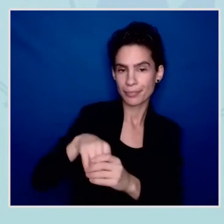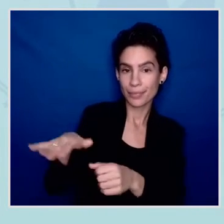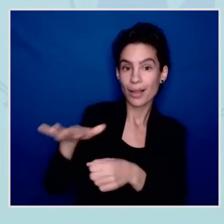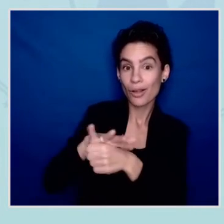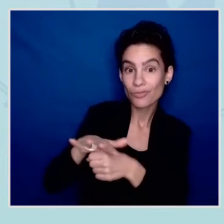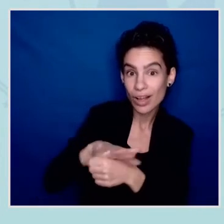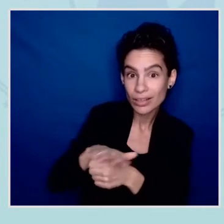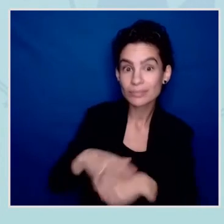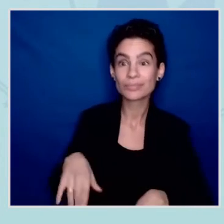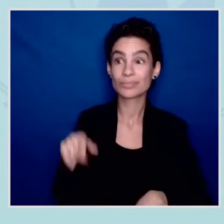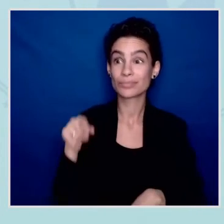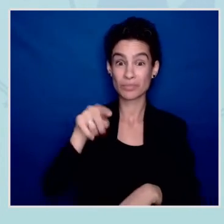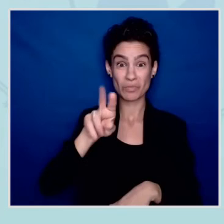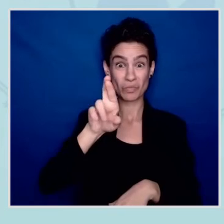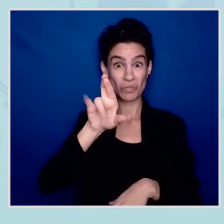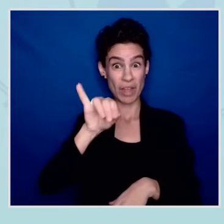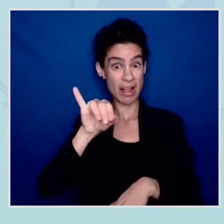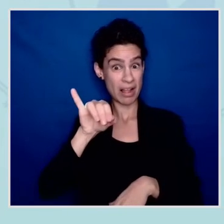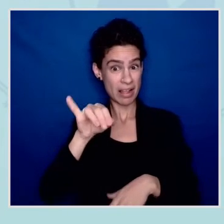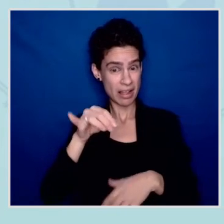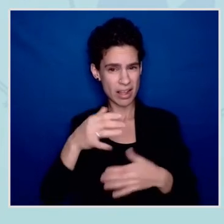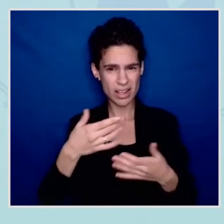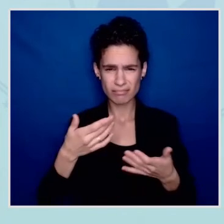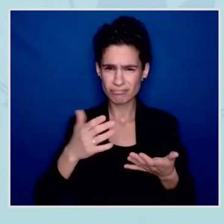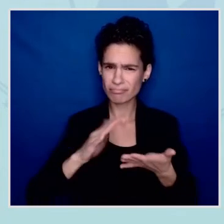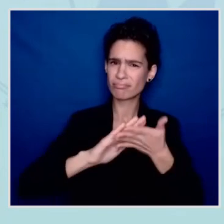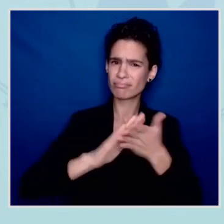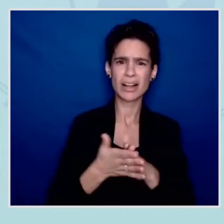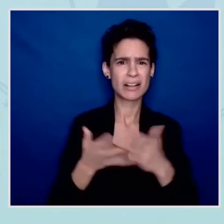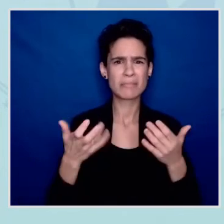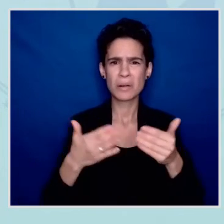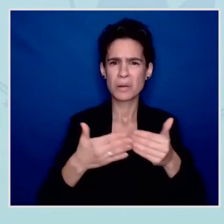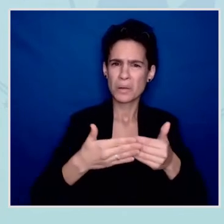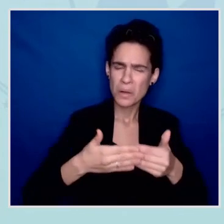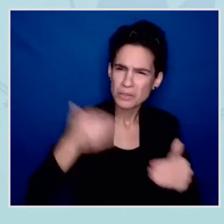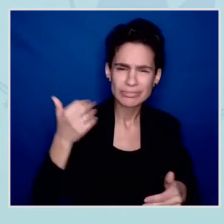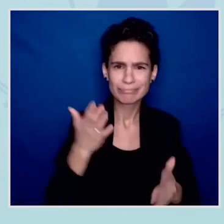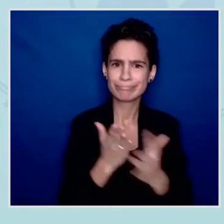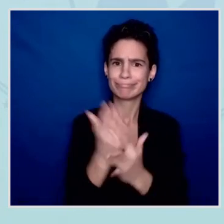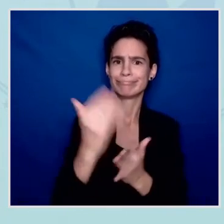SO THAT LOCAL WORKERS WILL BE EQUIPPED TO TAKE THE GOOD